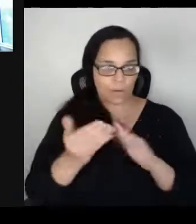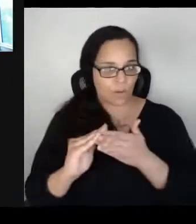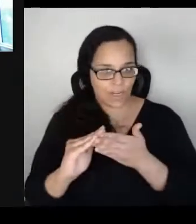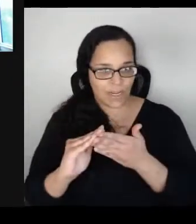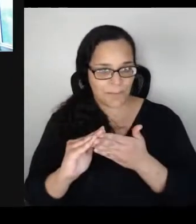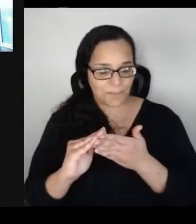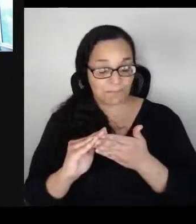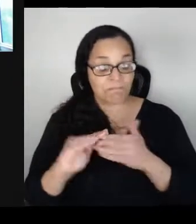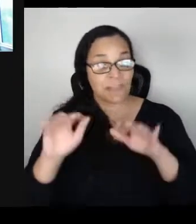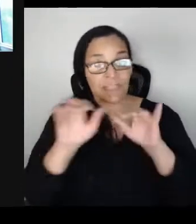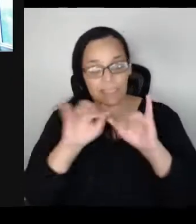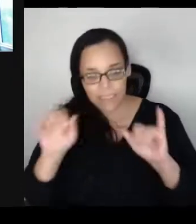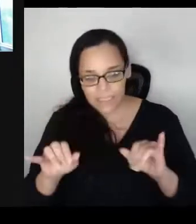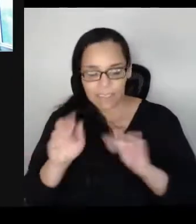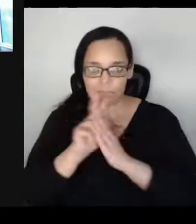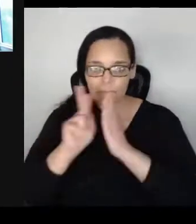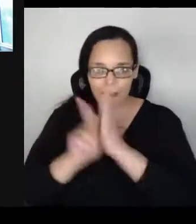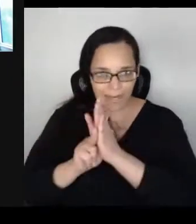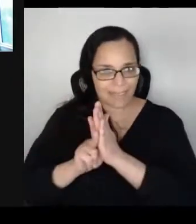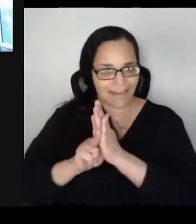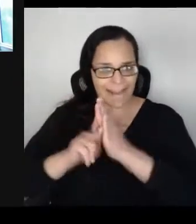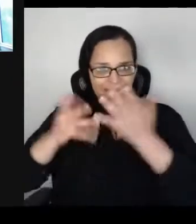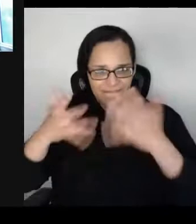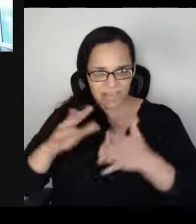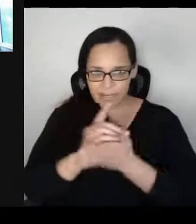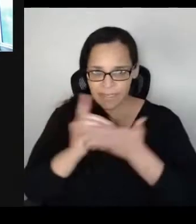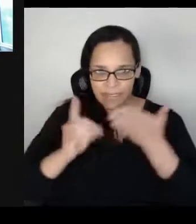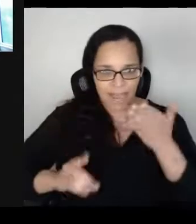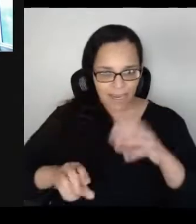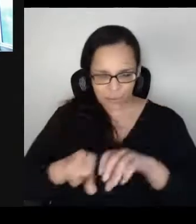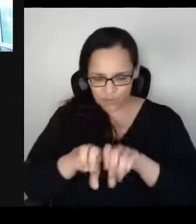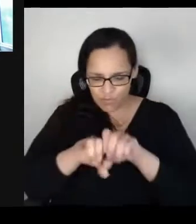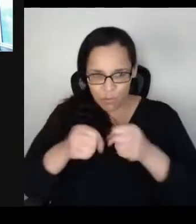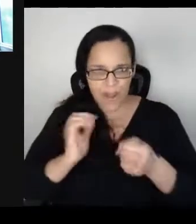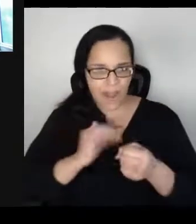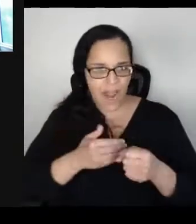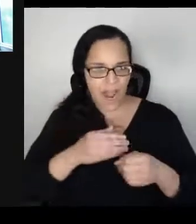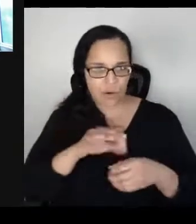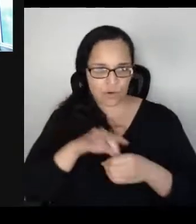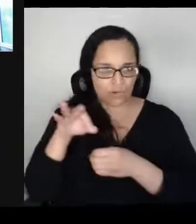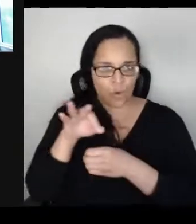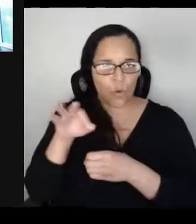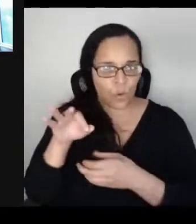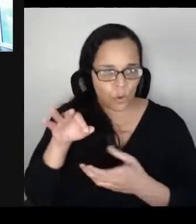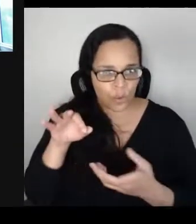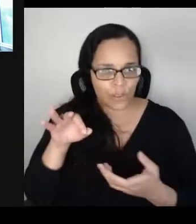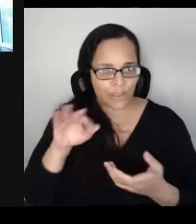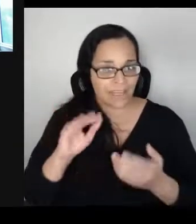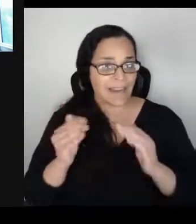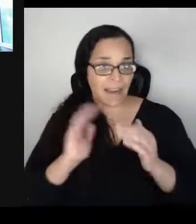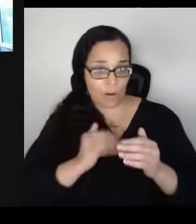have been intentionally designed to break our souls but communities and you all here showing time